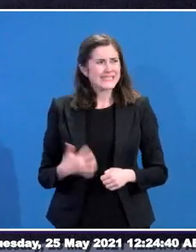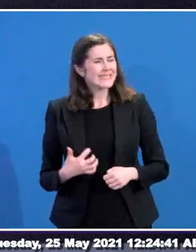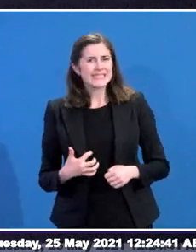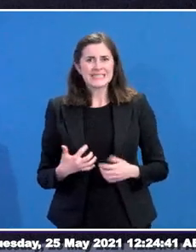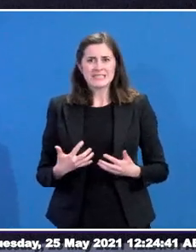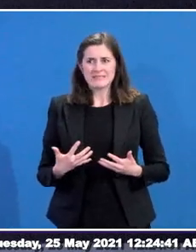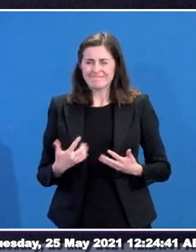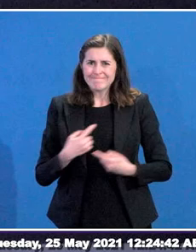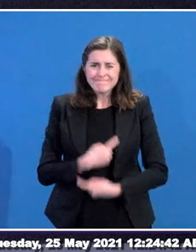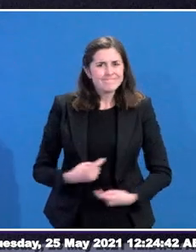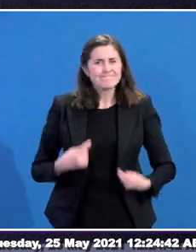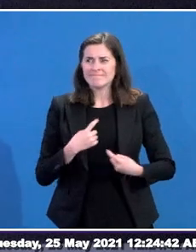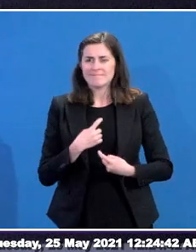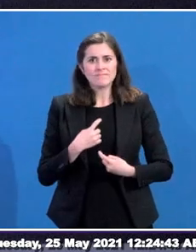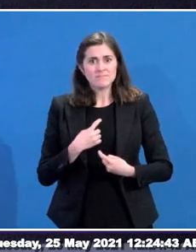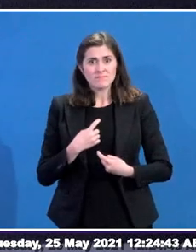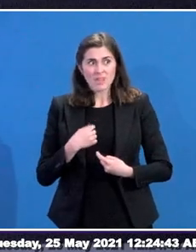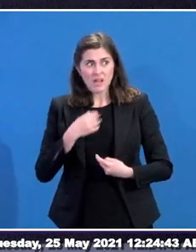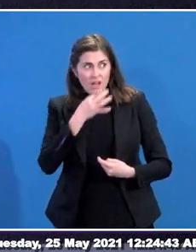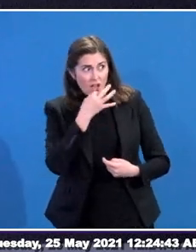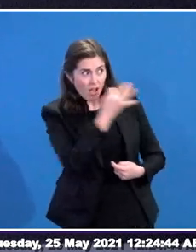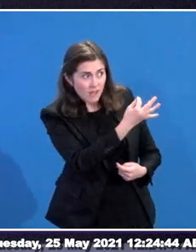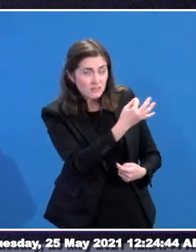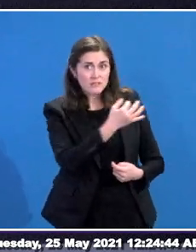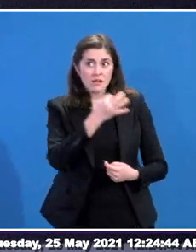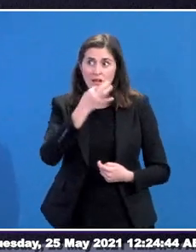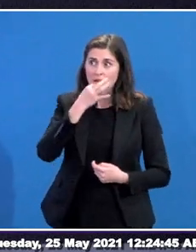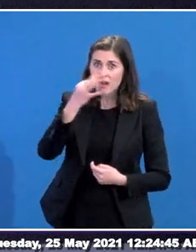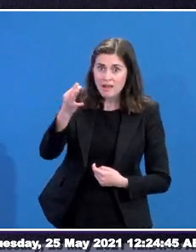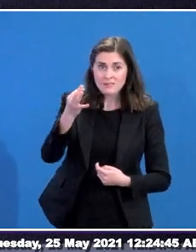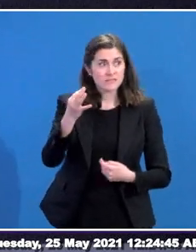and, you know, we're asking for answers and they don't come quickly enough.